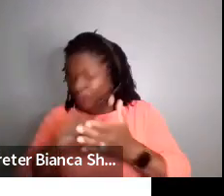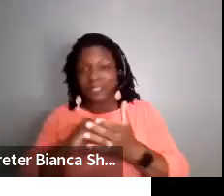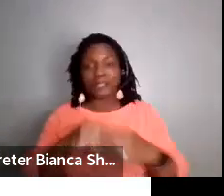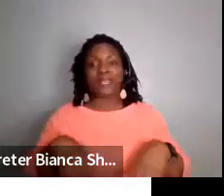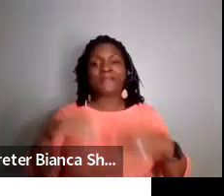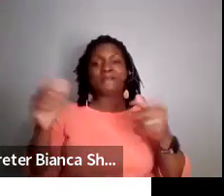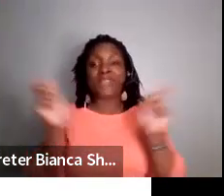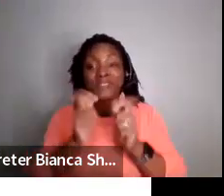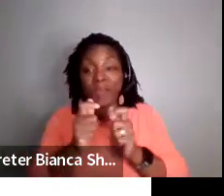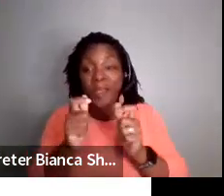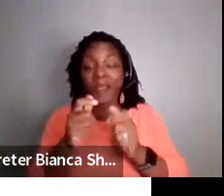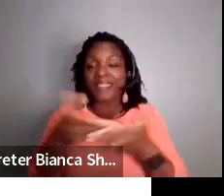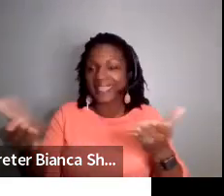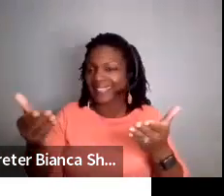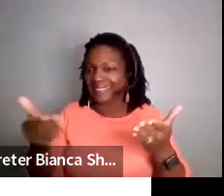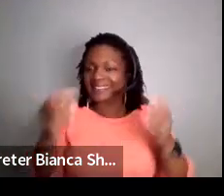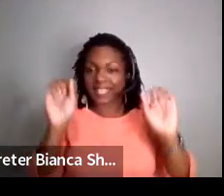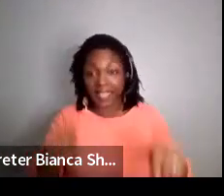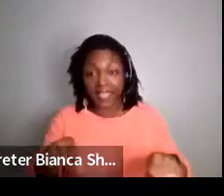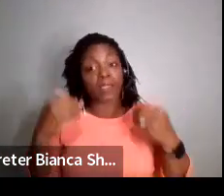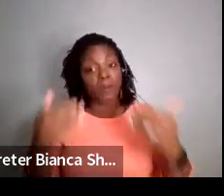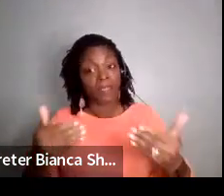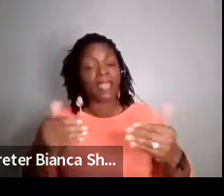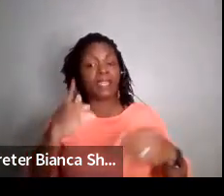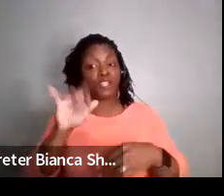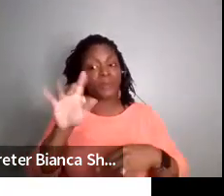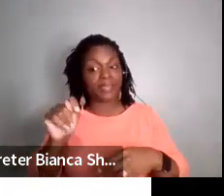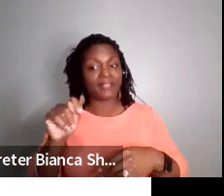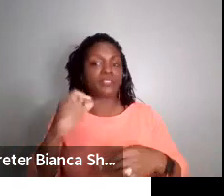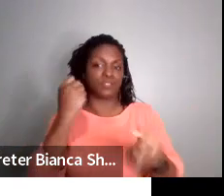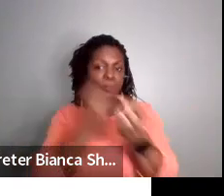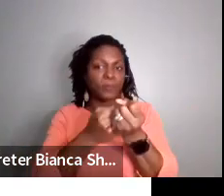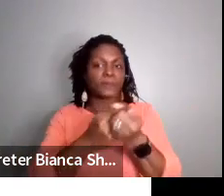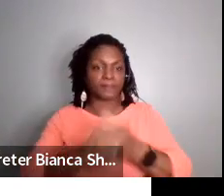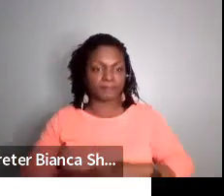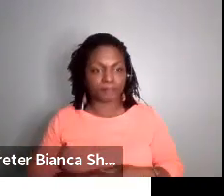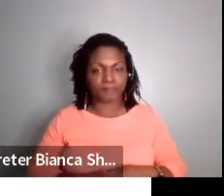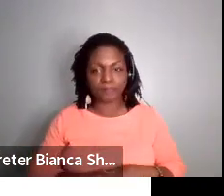Is there any questions? i'm addressing those thank you Dr. Shauna?